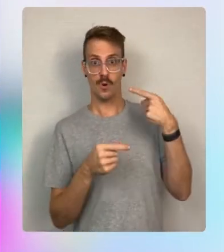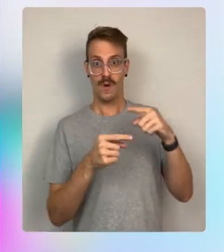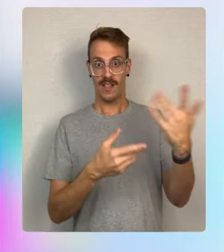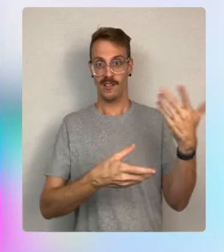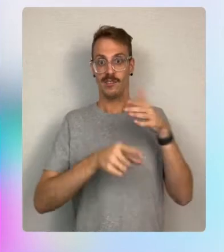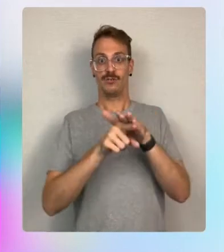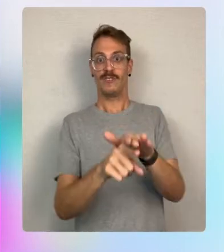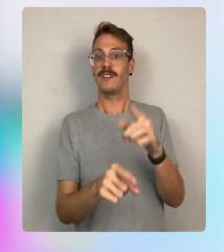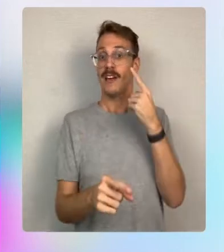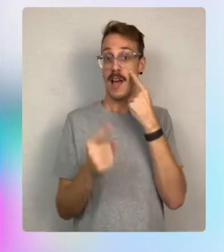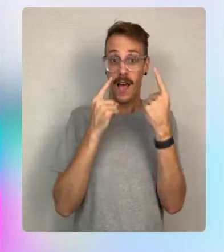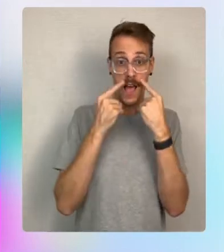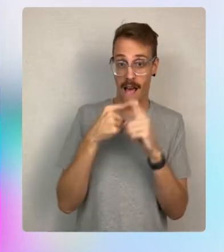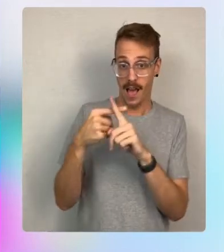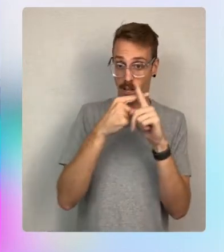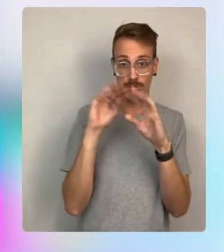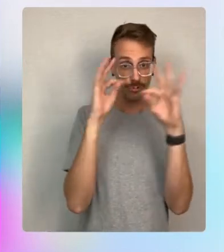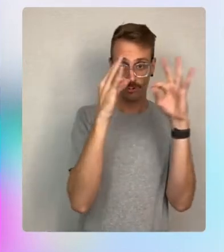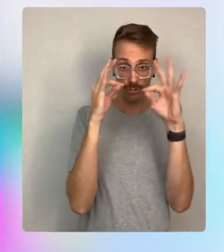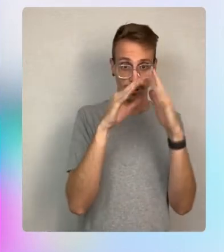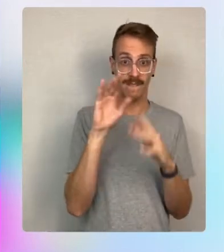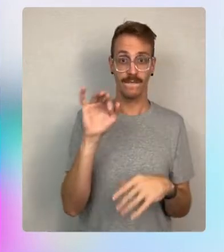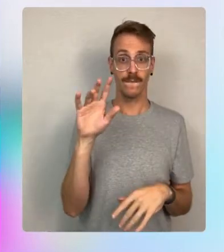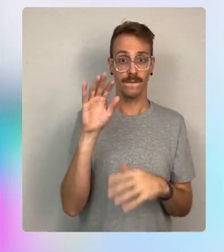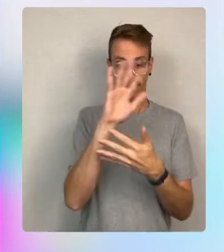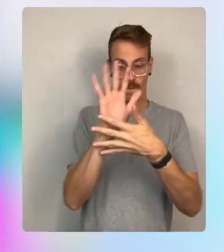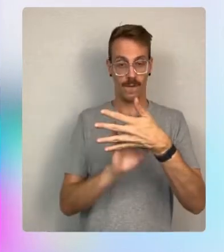while integrating Eye Tracked Foveated Rendering in your application.